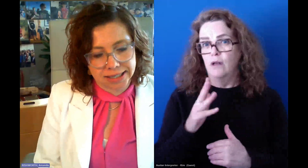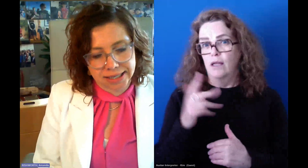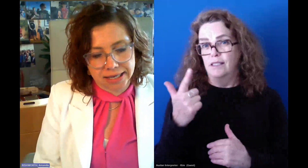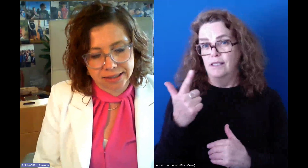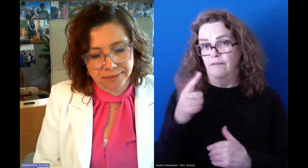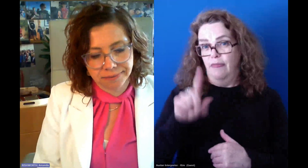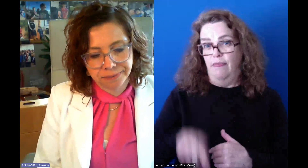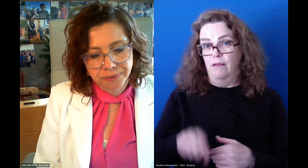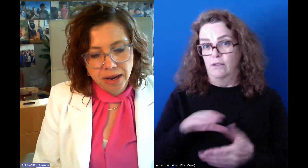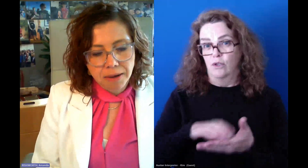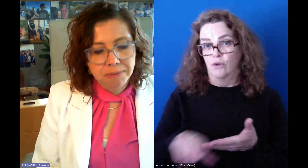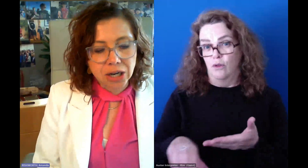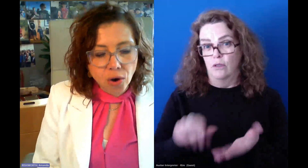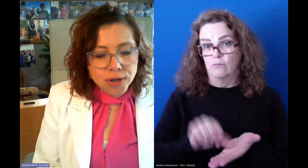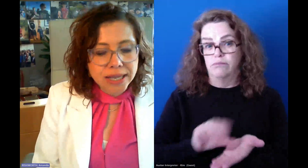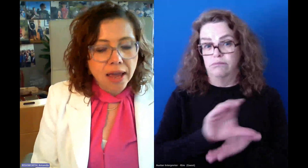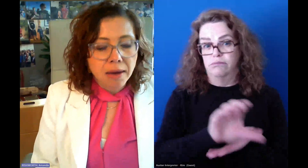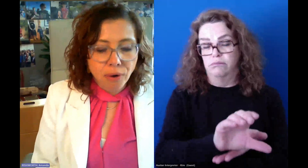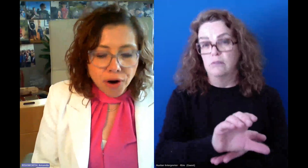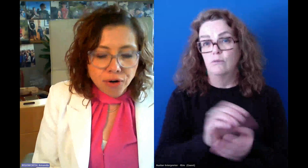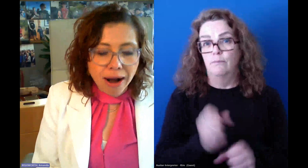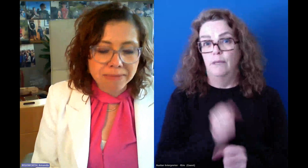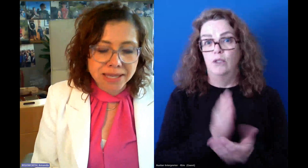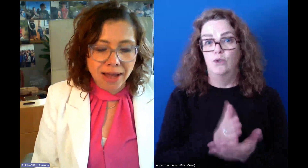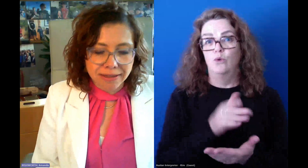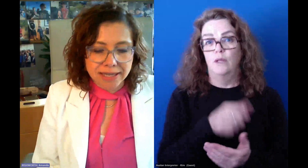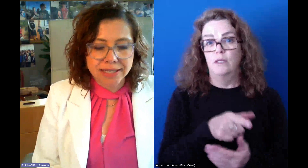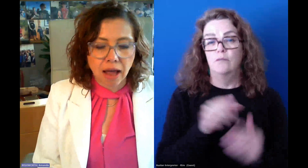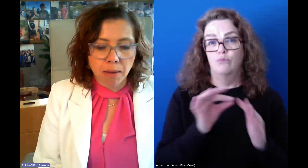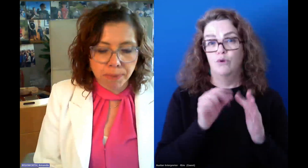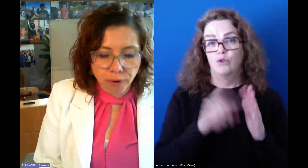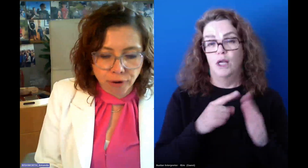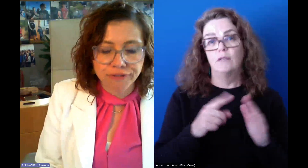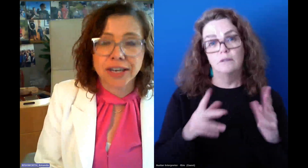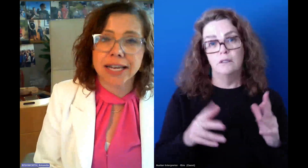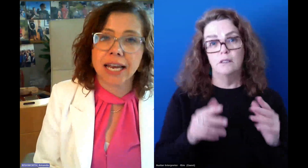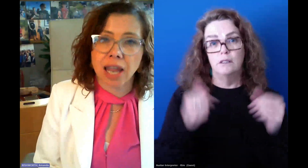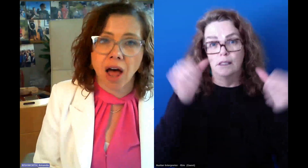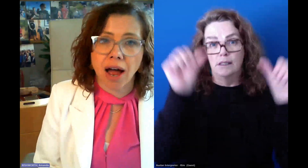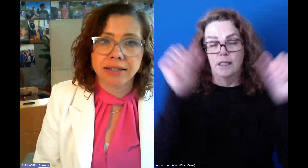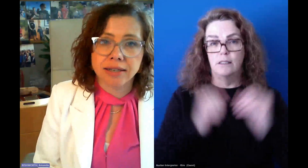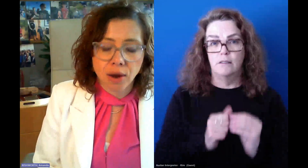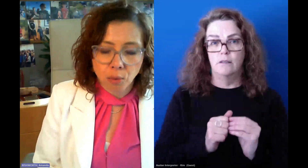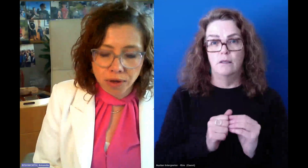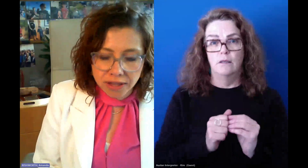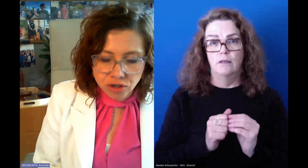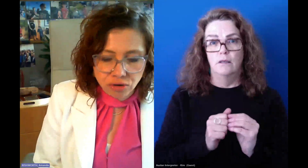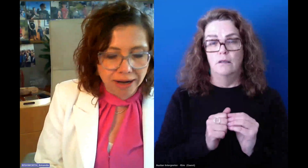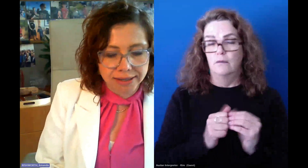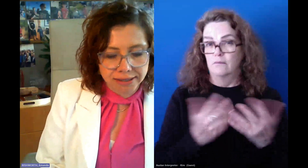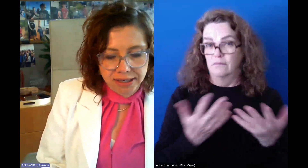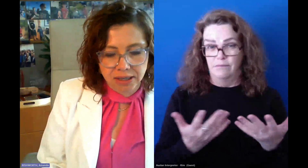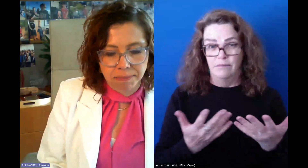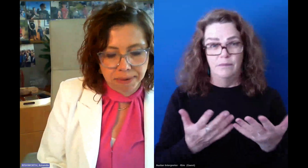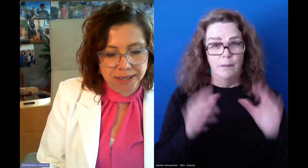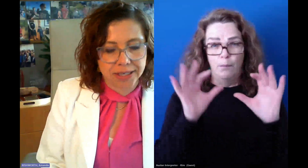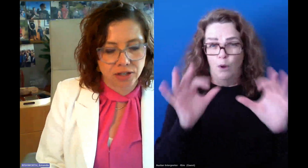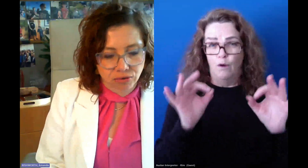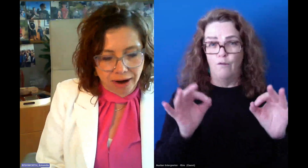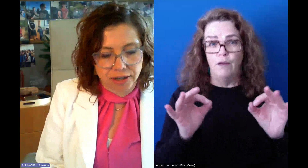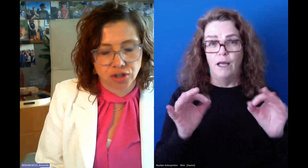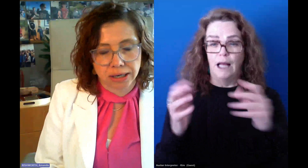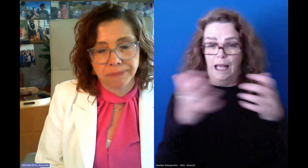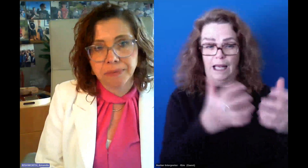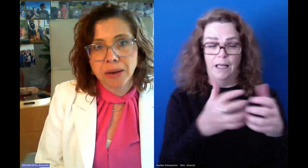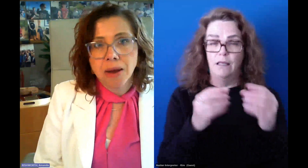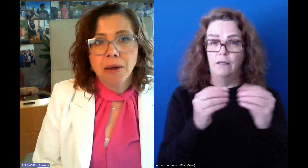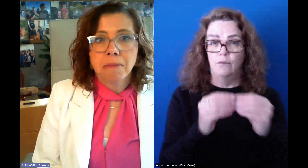success because programs like this are perfectly aligned with Australia's disability strategy